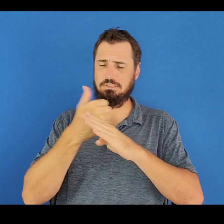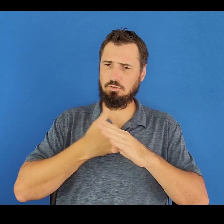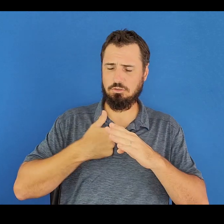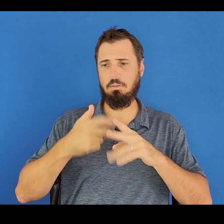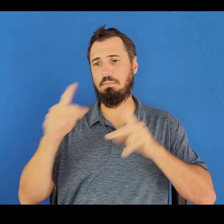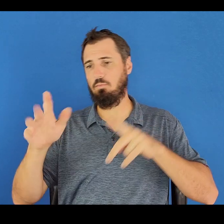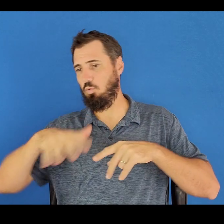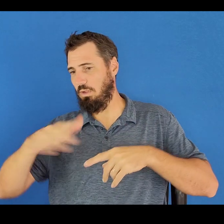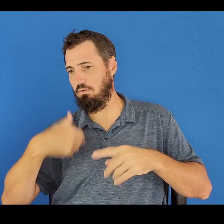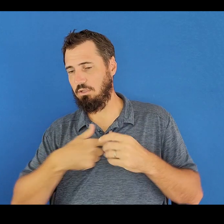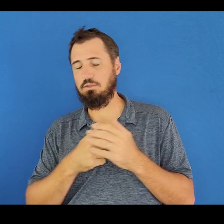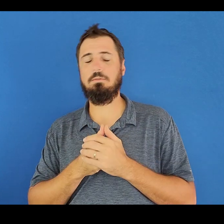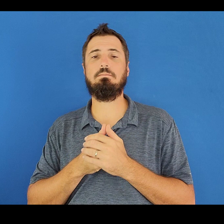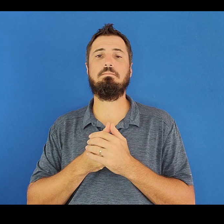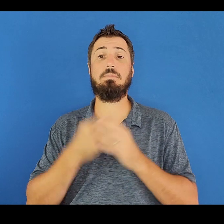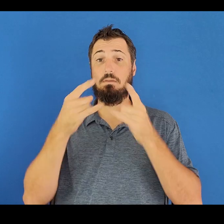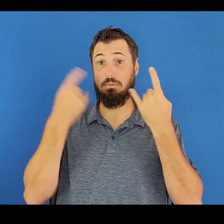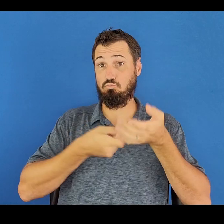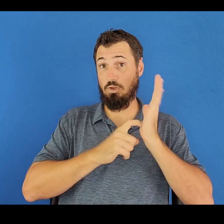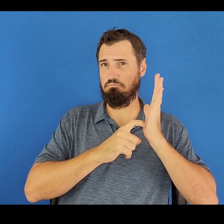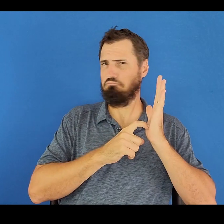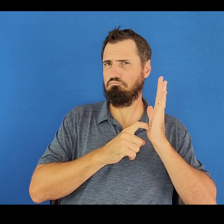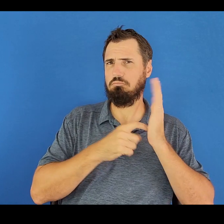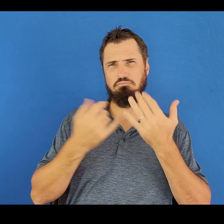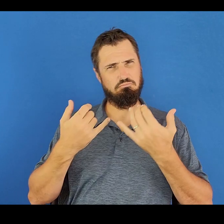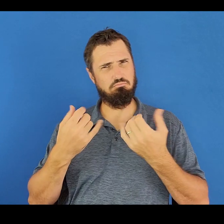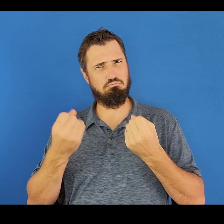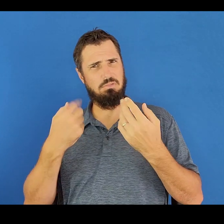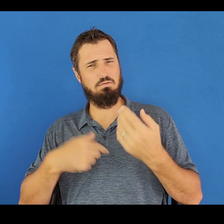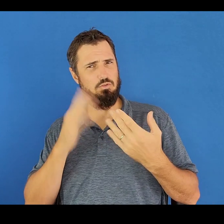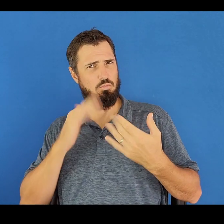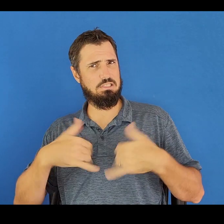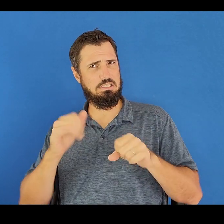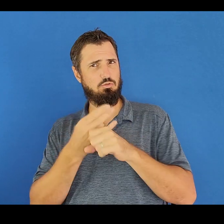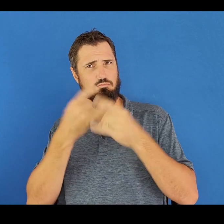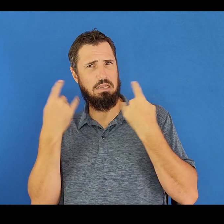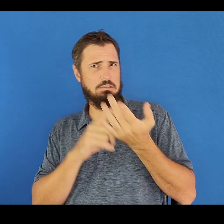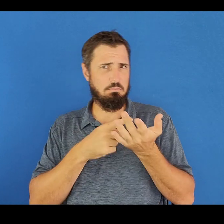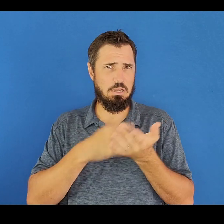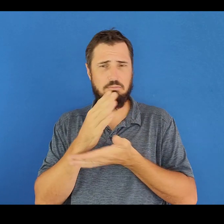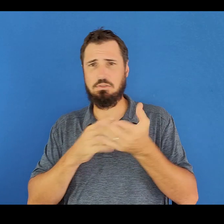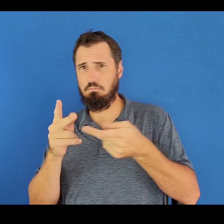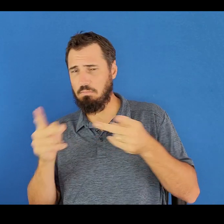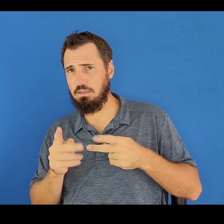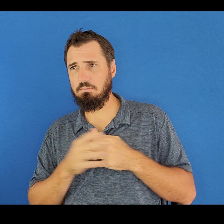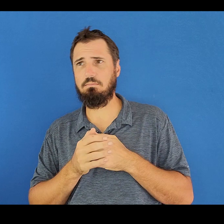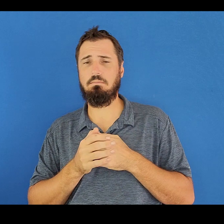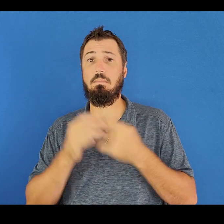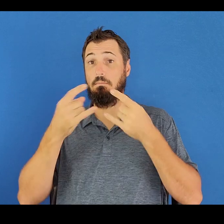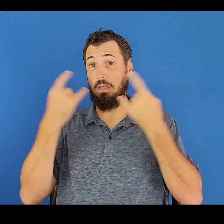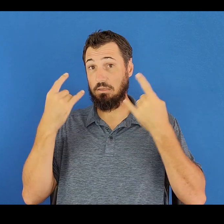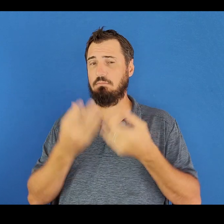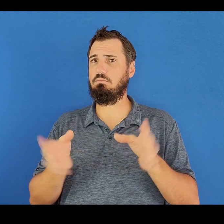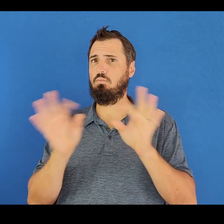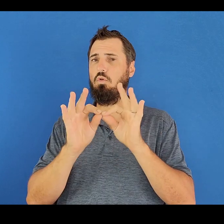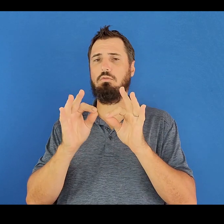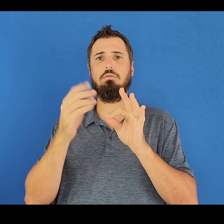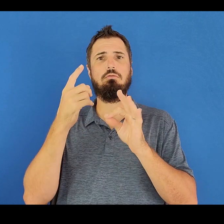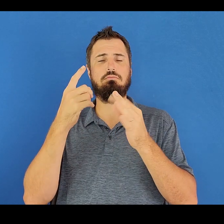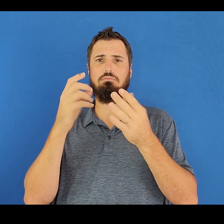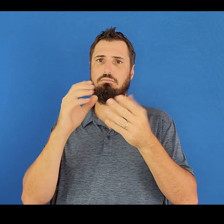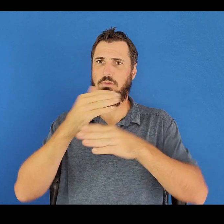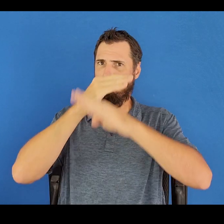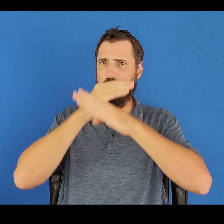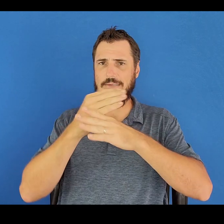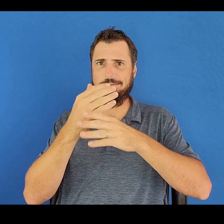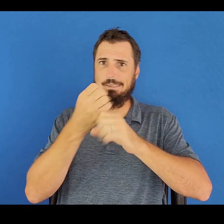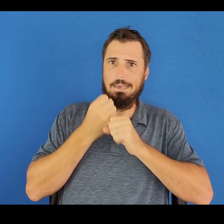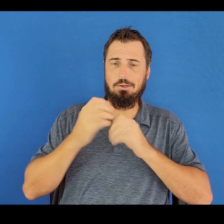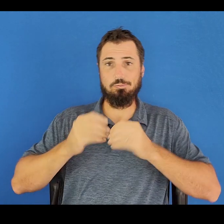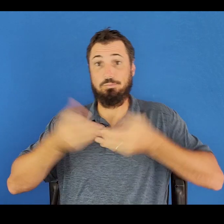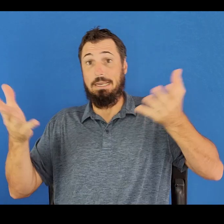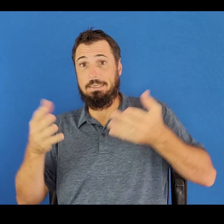While masks are no longer required, many of us will continue to wear a mask at some times and in some places. Masks remain an important tool to prevent getting or spreading COVID-19.